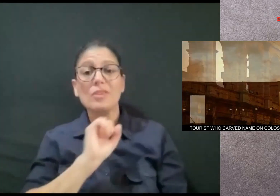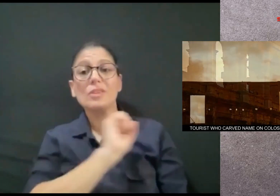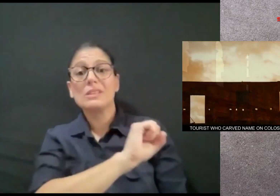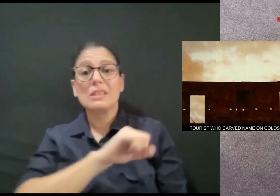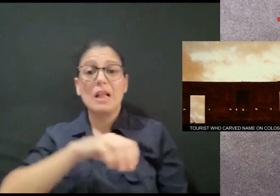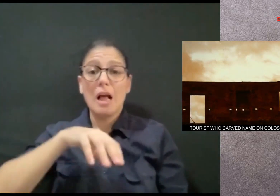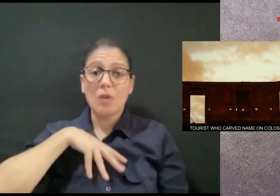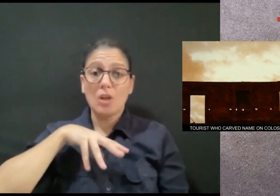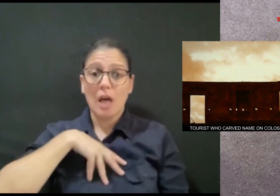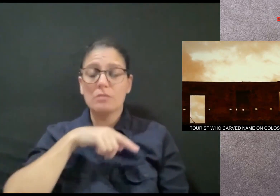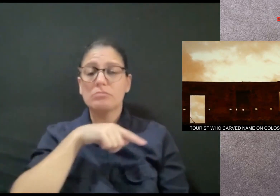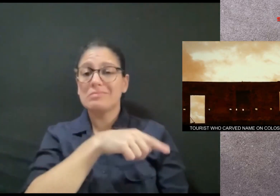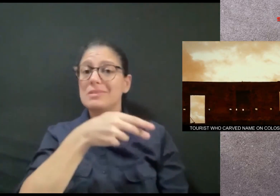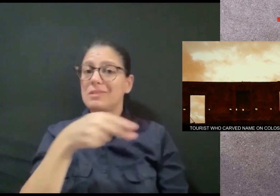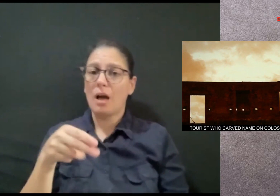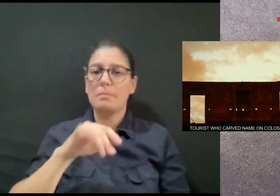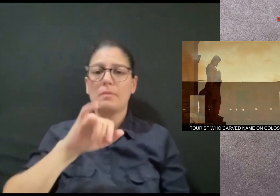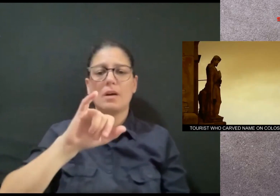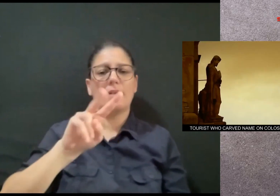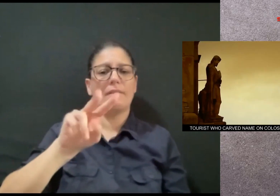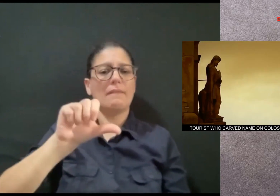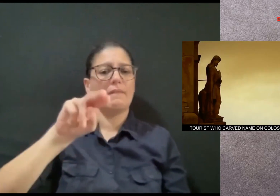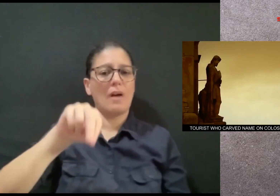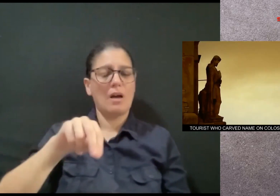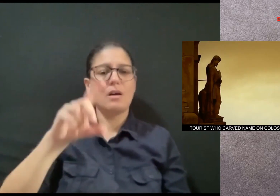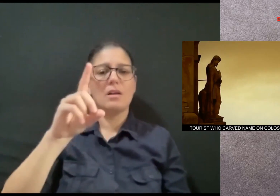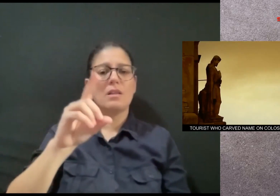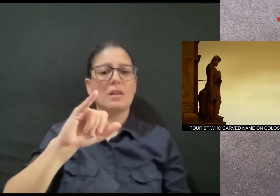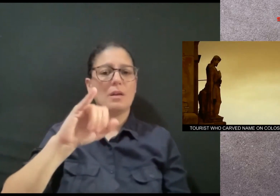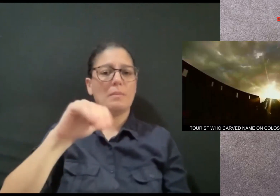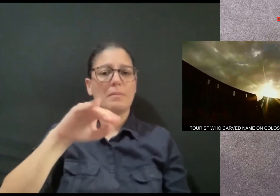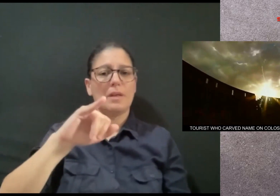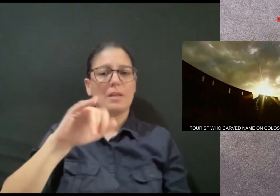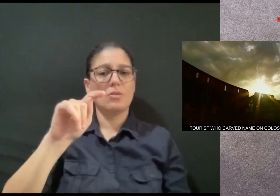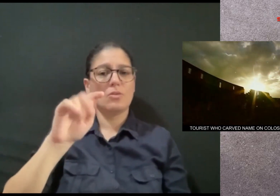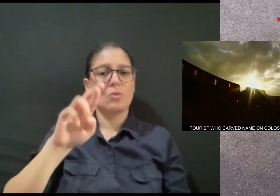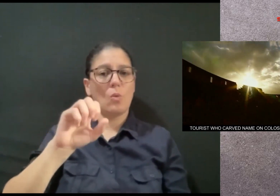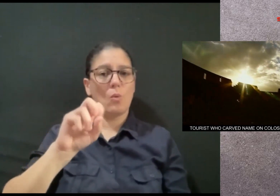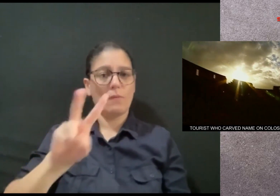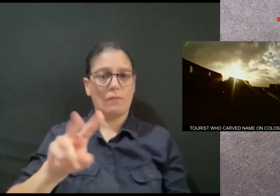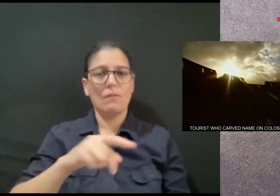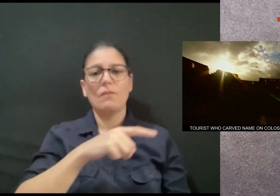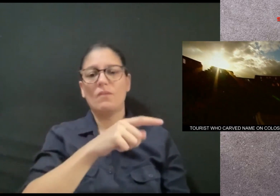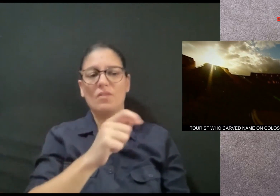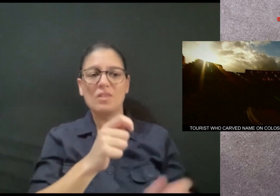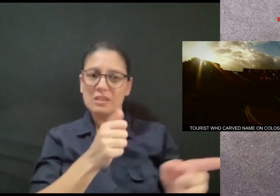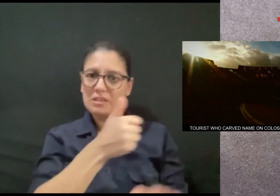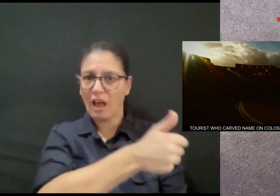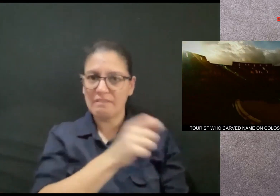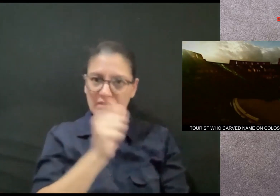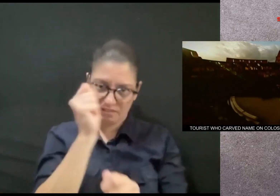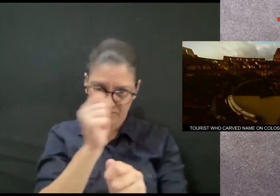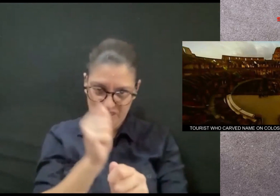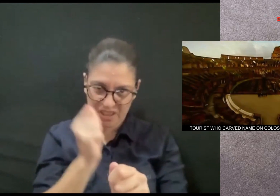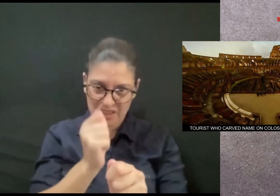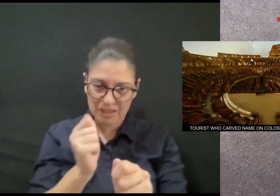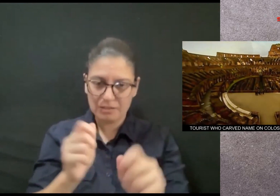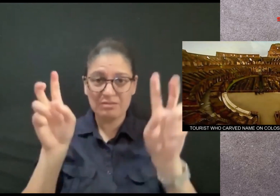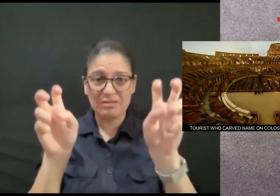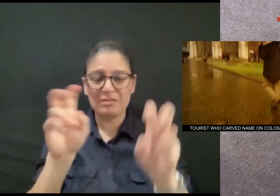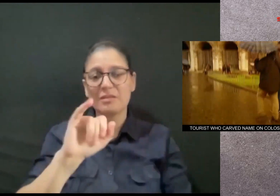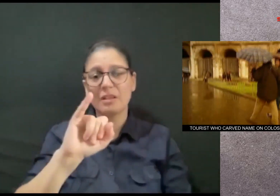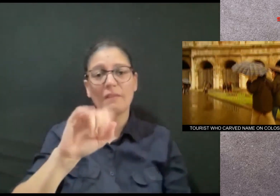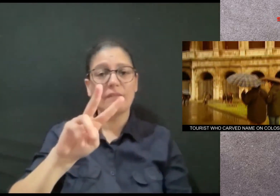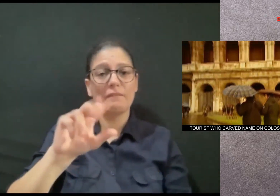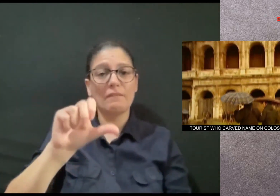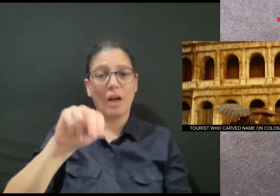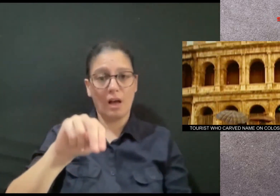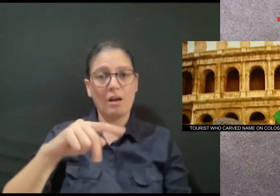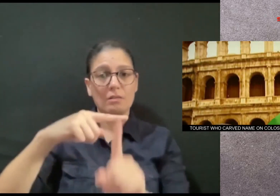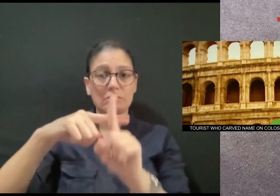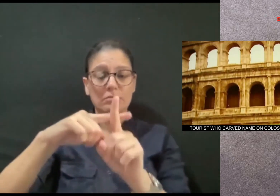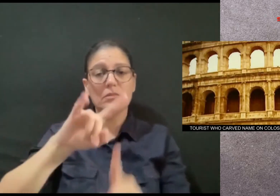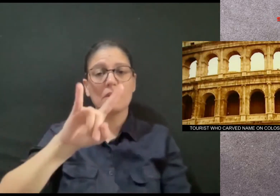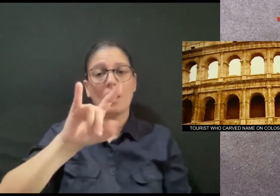according to his lawyer the man's name is Ivan Dimitrov he allegedly carved the words